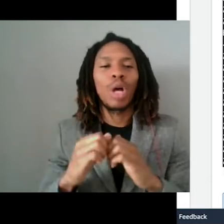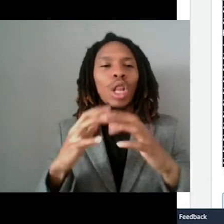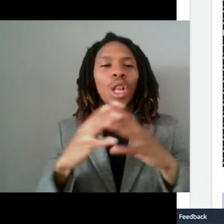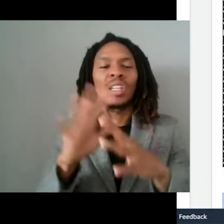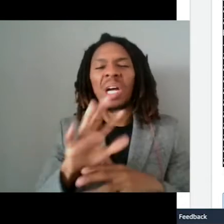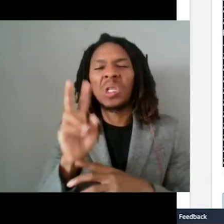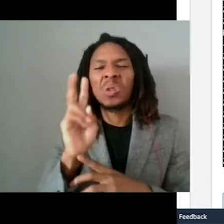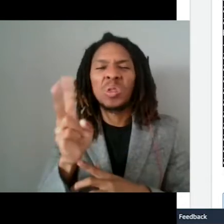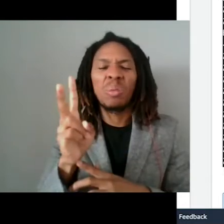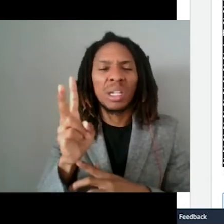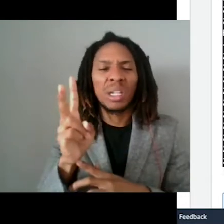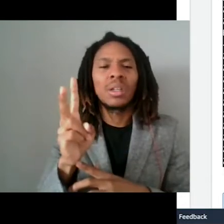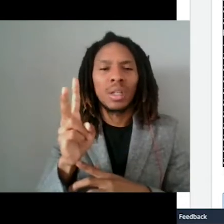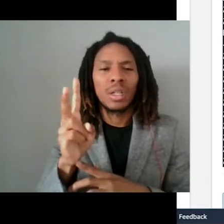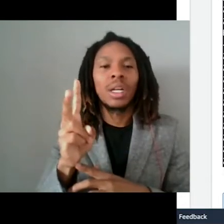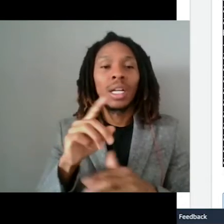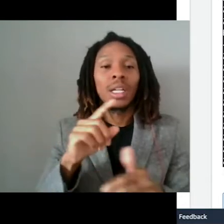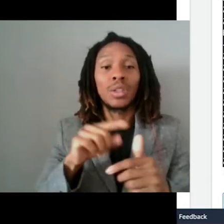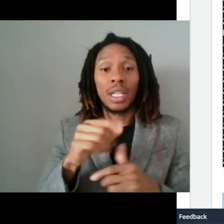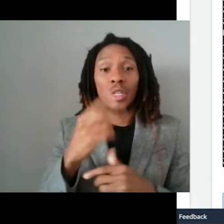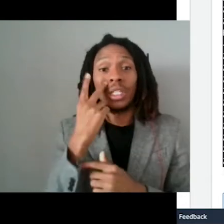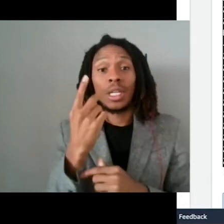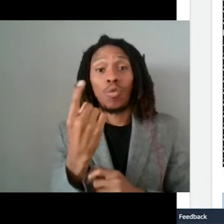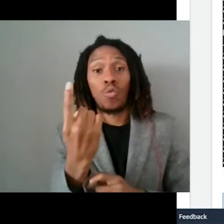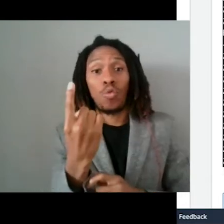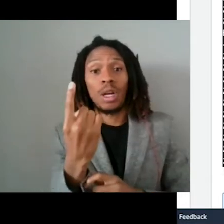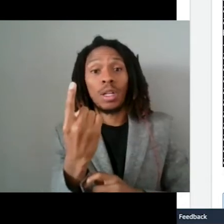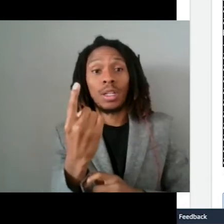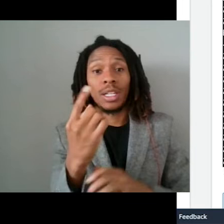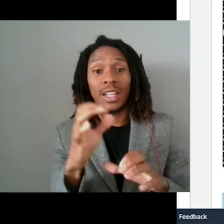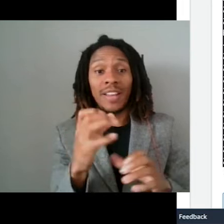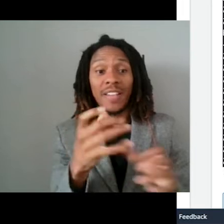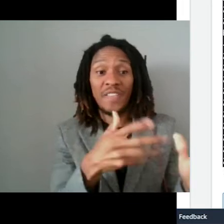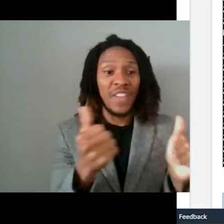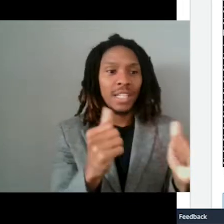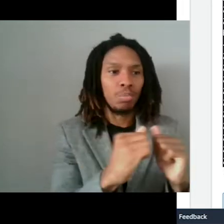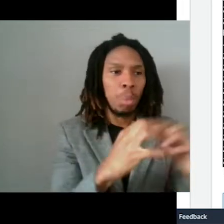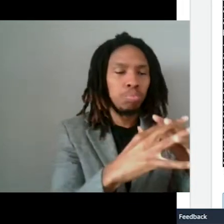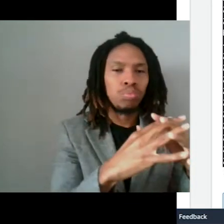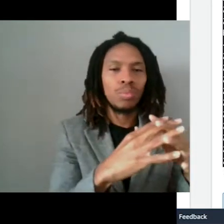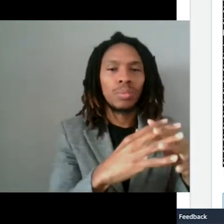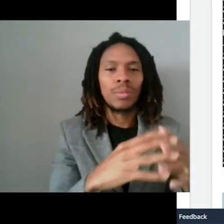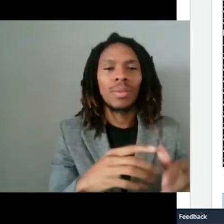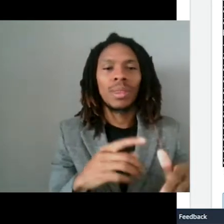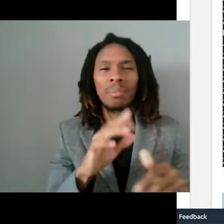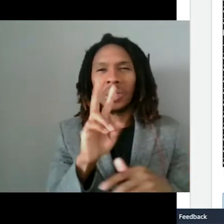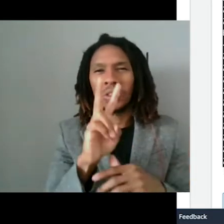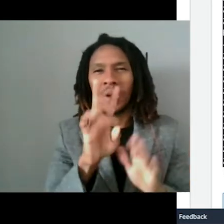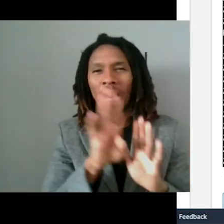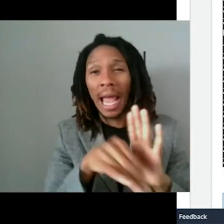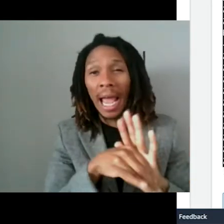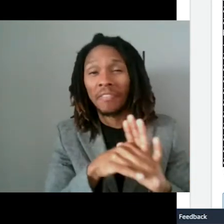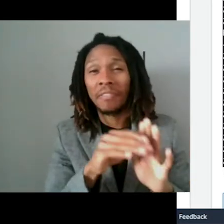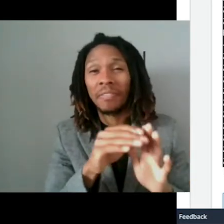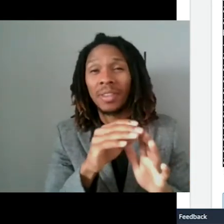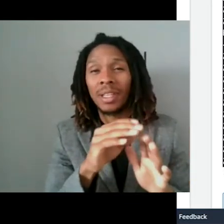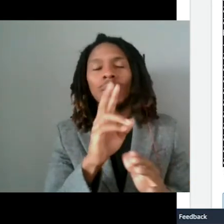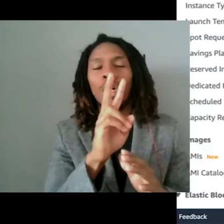So then it could show you one that was done with fast launch Two and a half minutes, and was half launch.